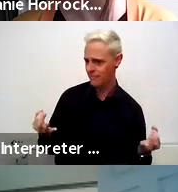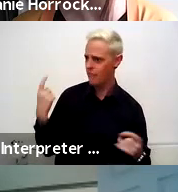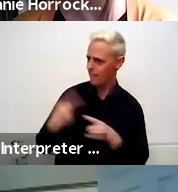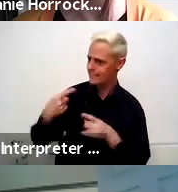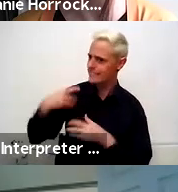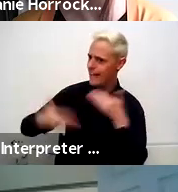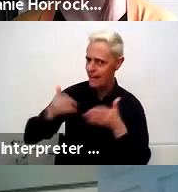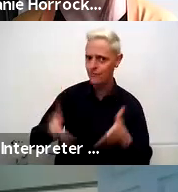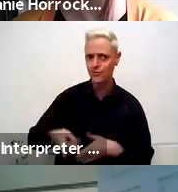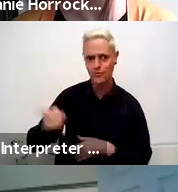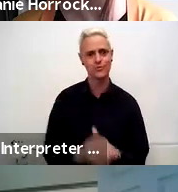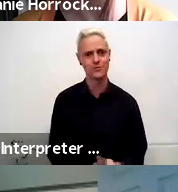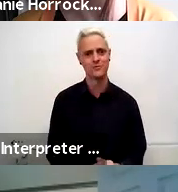quicker than that.